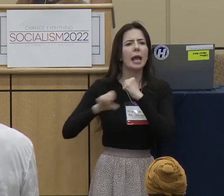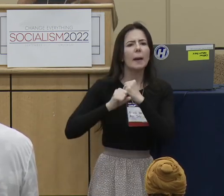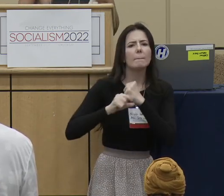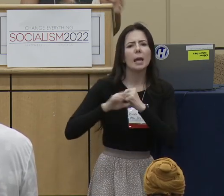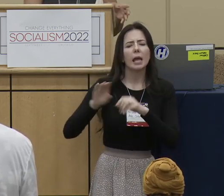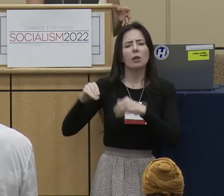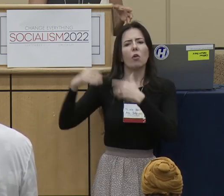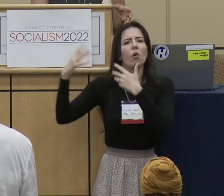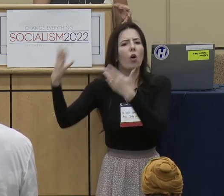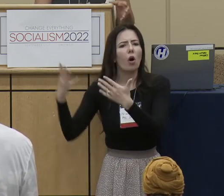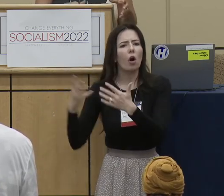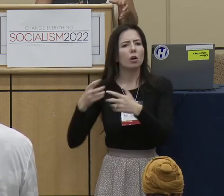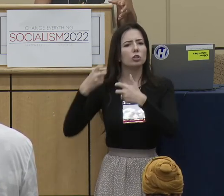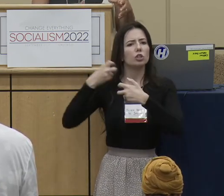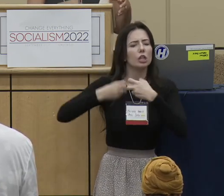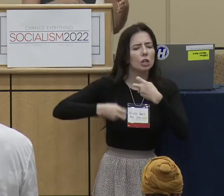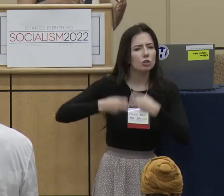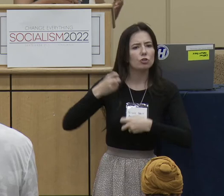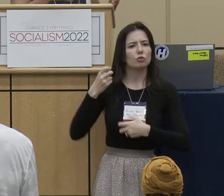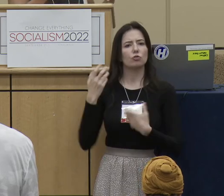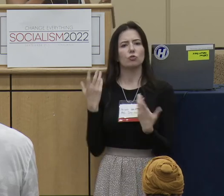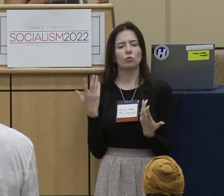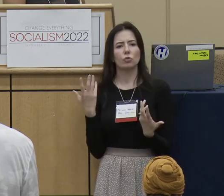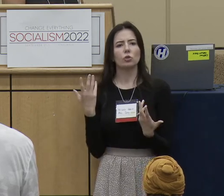you're fighting for a campaign , or a cause, or a particular